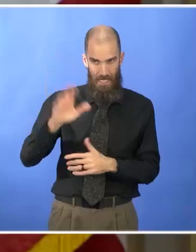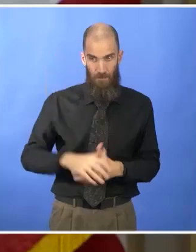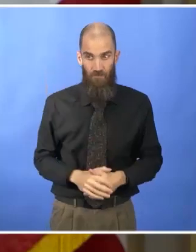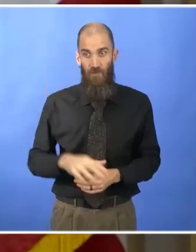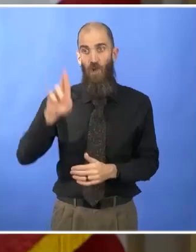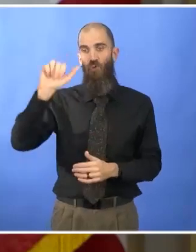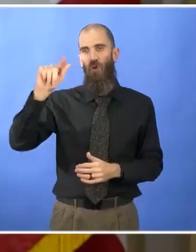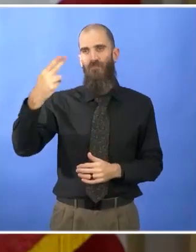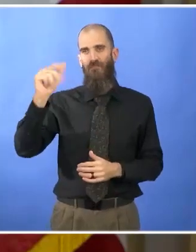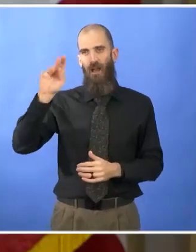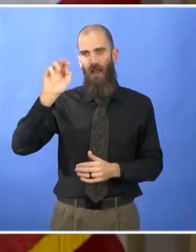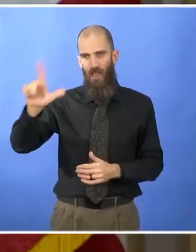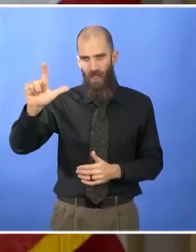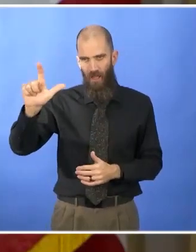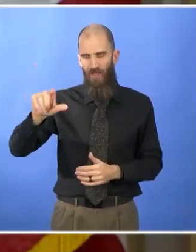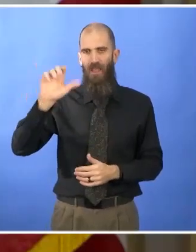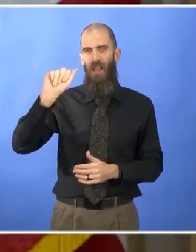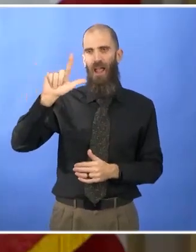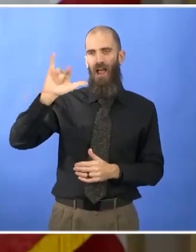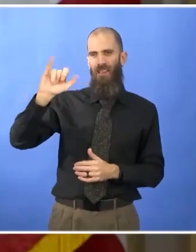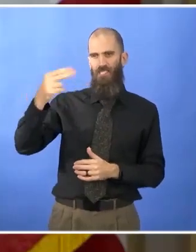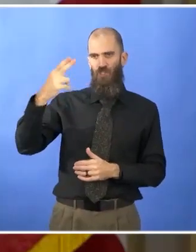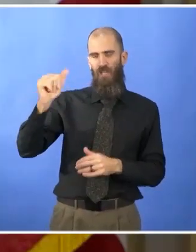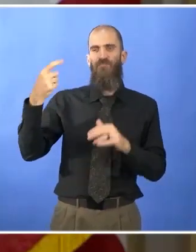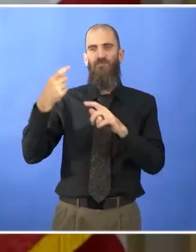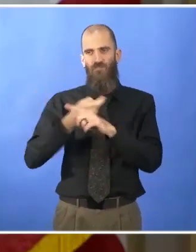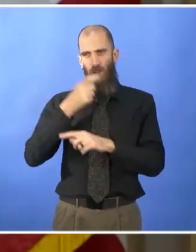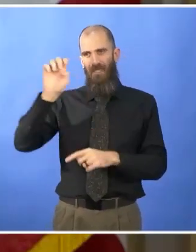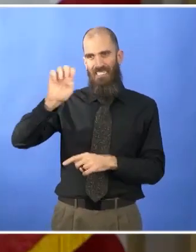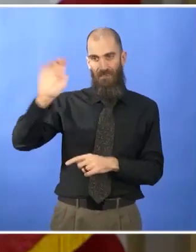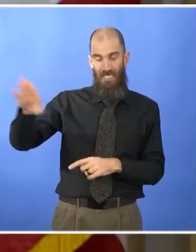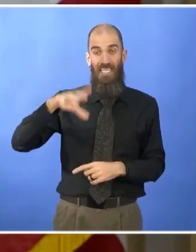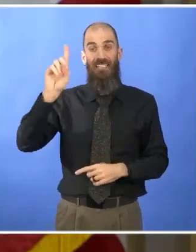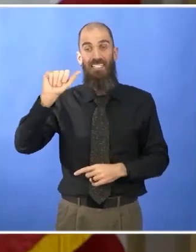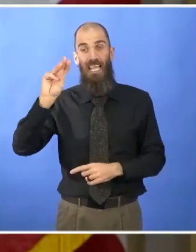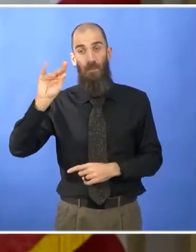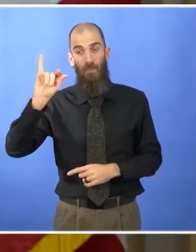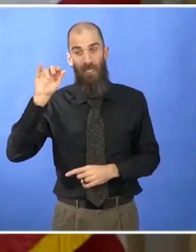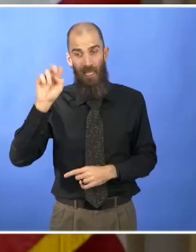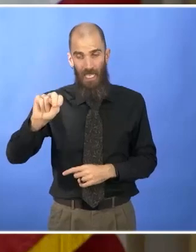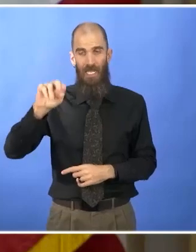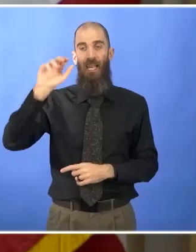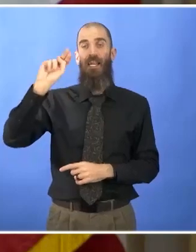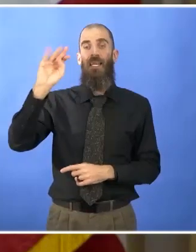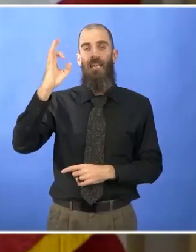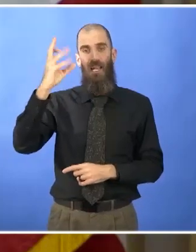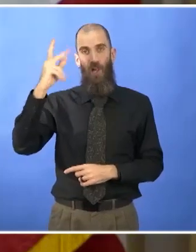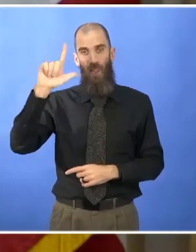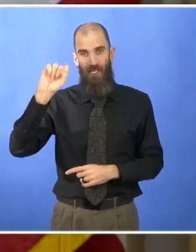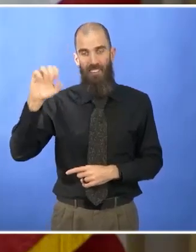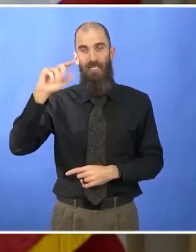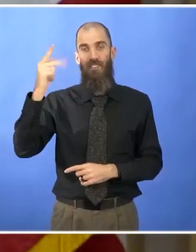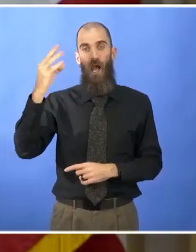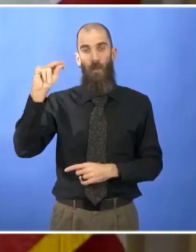COMMUNICATIONS BUREAU, DAMIEN ARIZA, THOMAS STRUBLE FROM THE